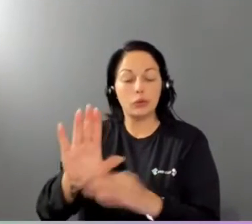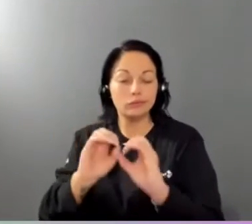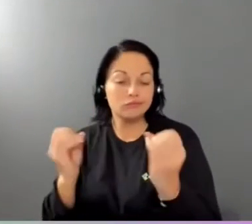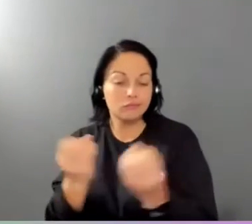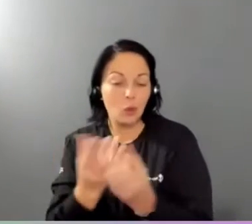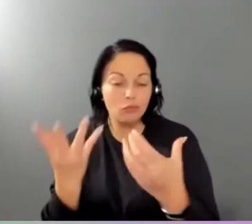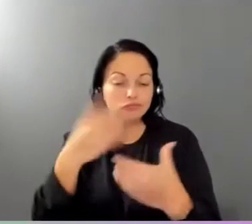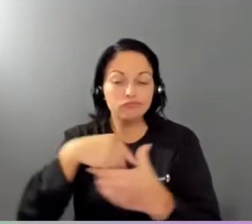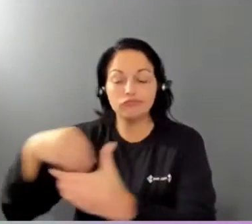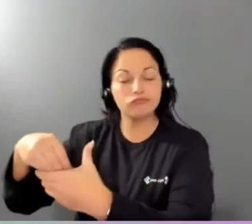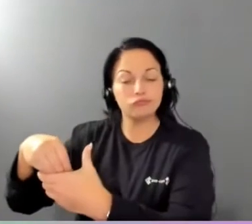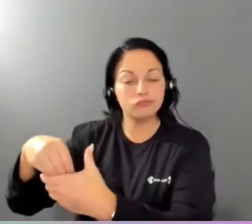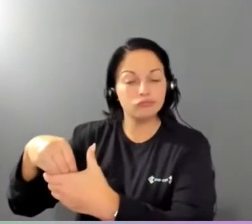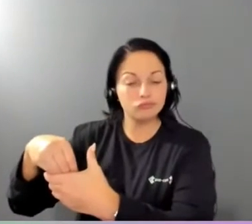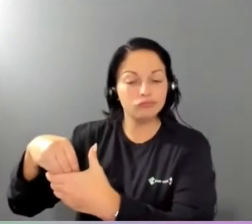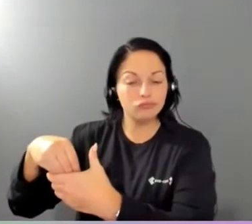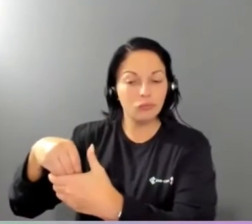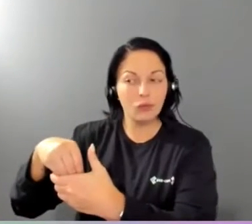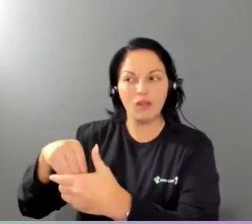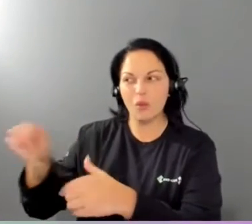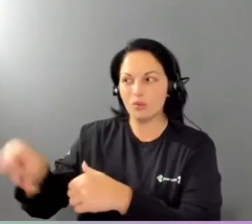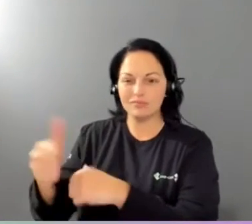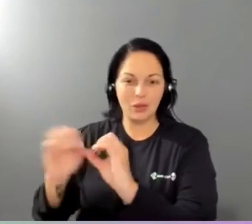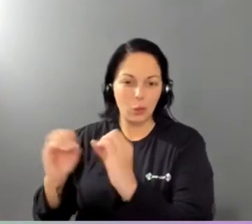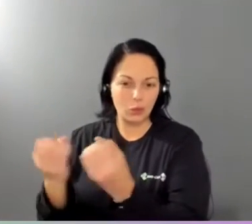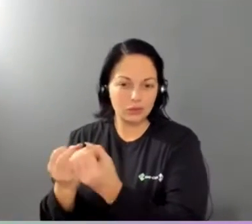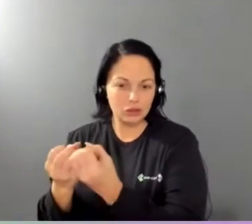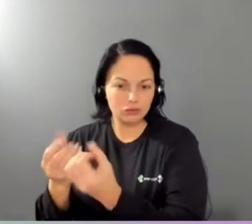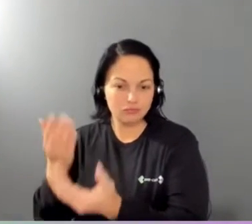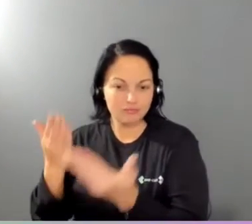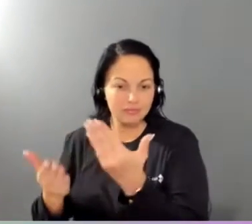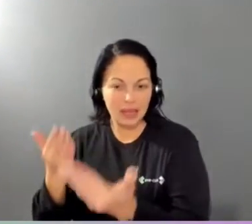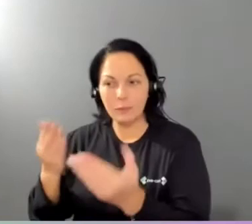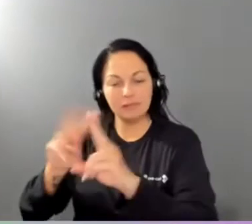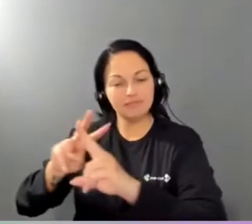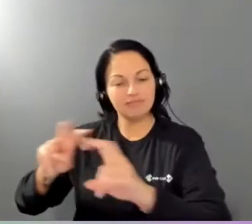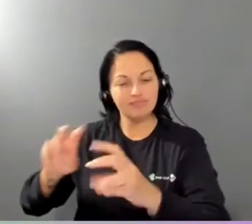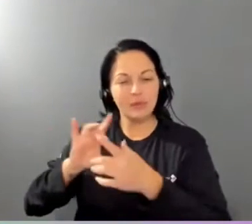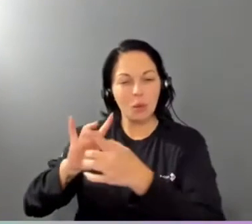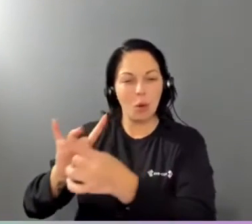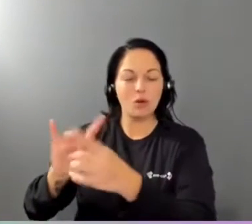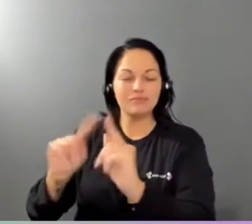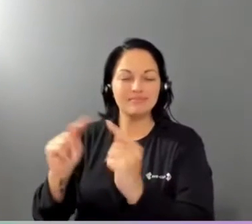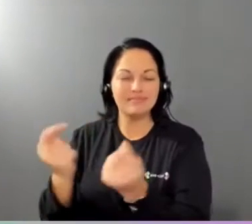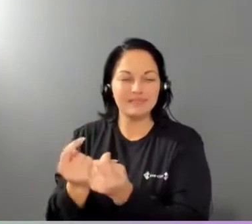model tools, and even get interested in hopefully, using a tool for your organization, or joining